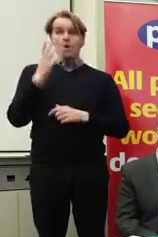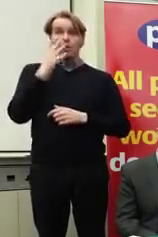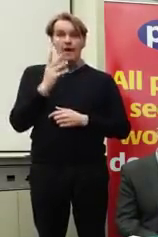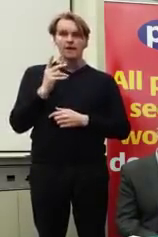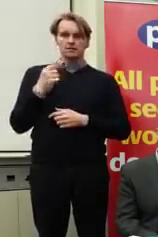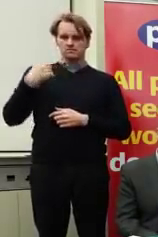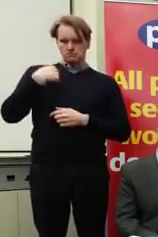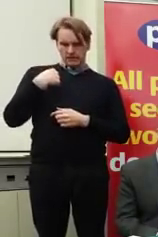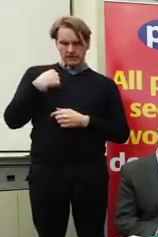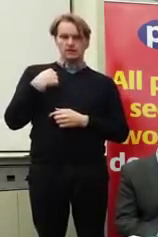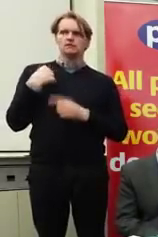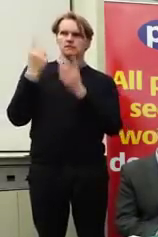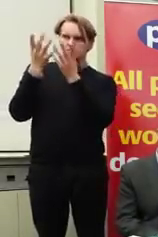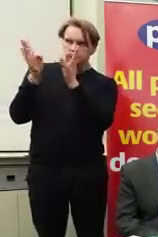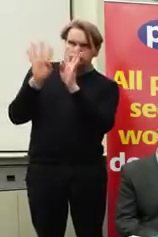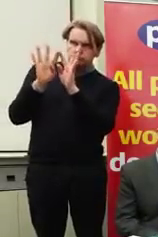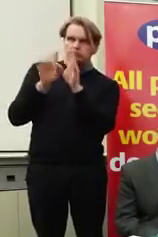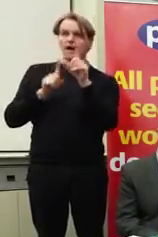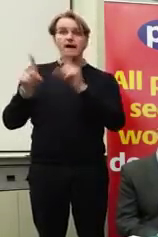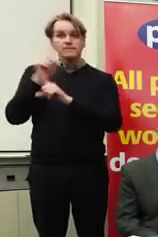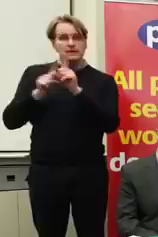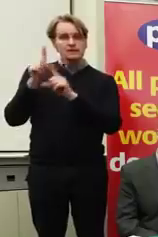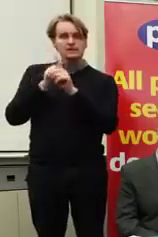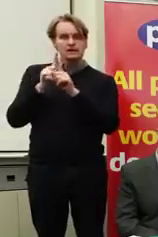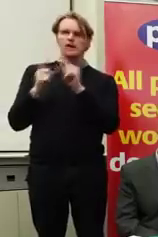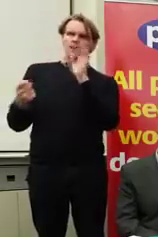our pay claim it is really important that they understand that we are serious